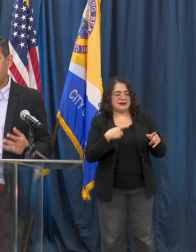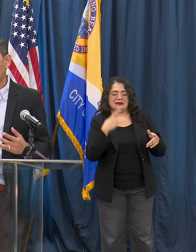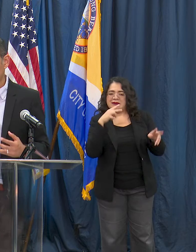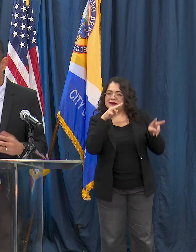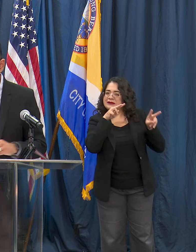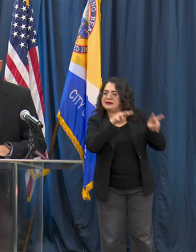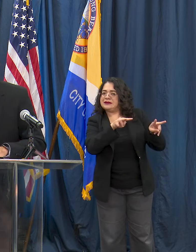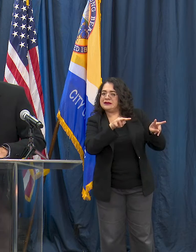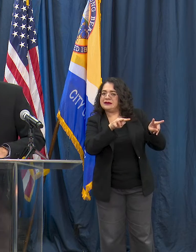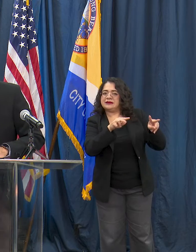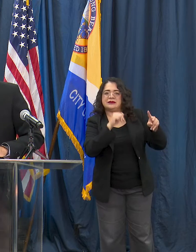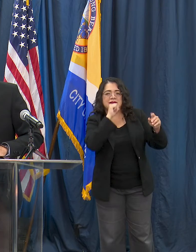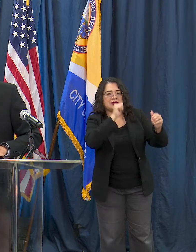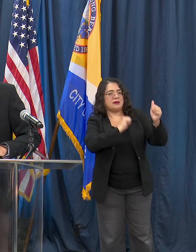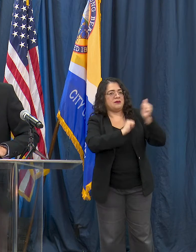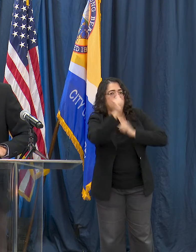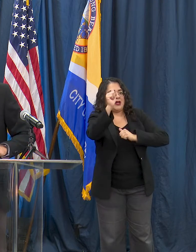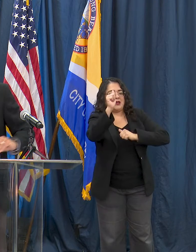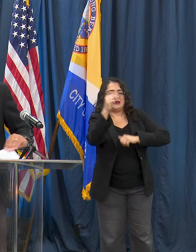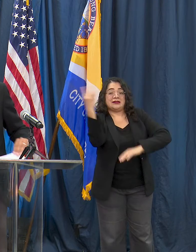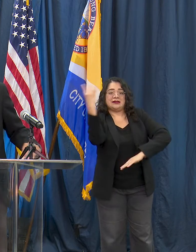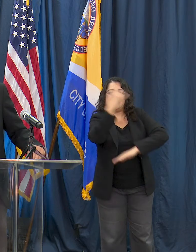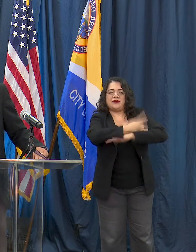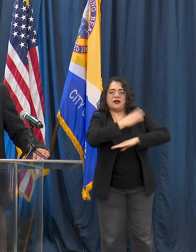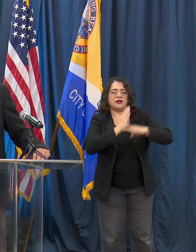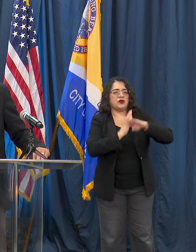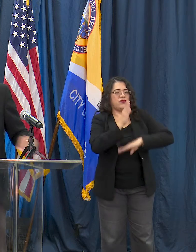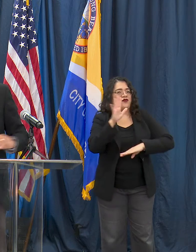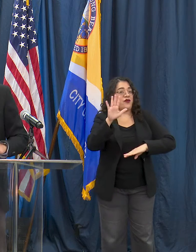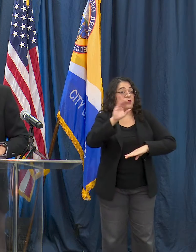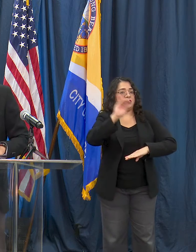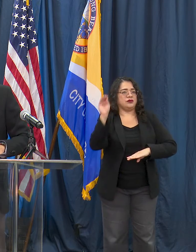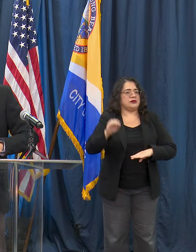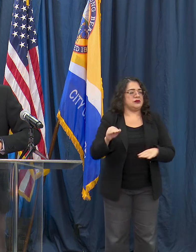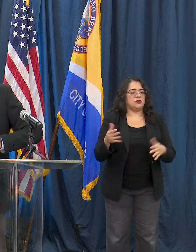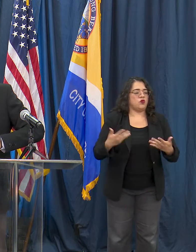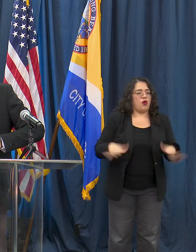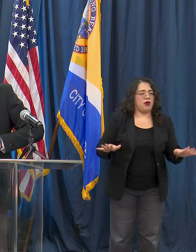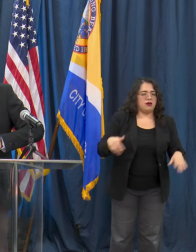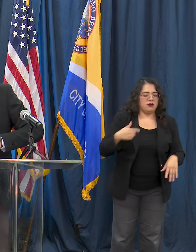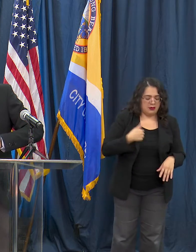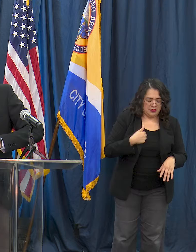cautious of how we move forward. This next chart is